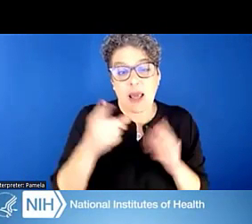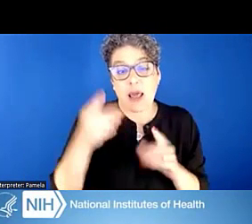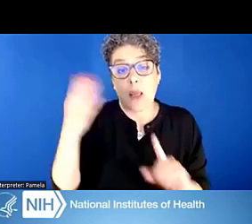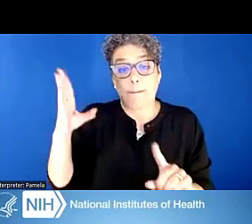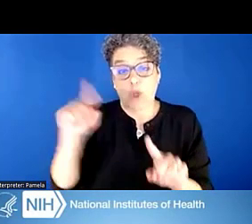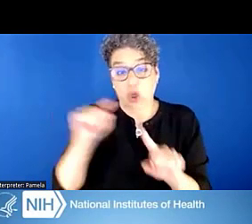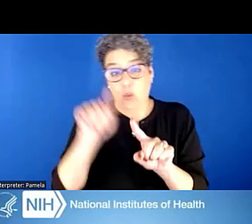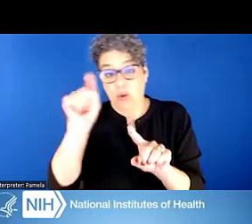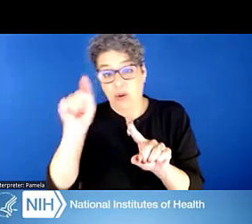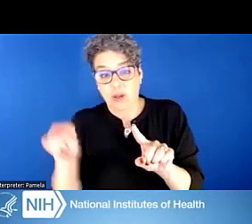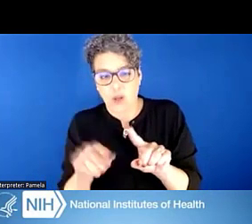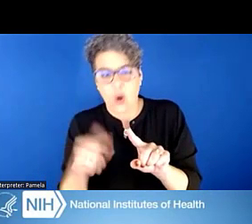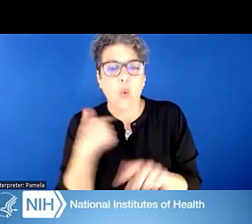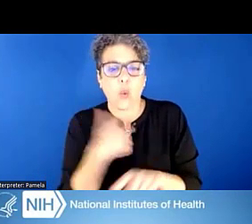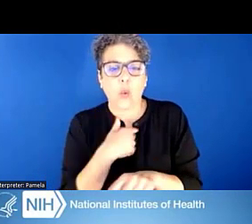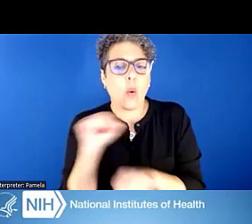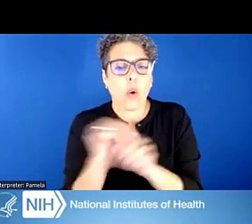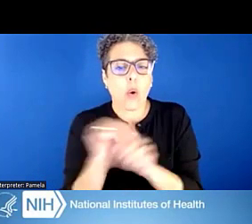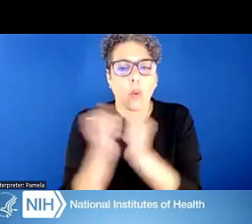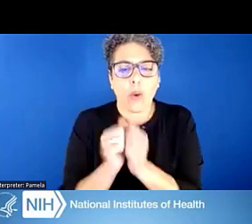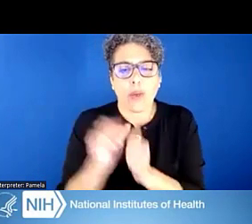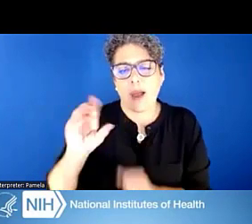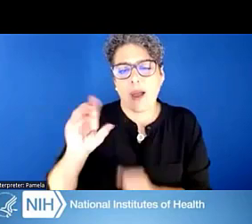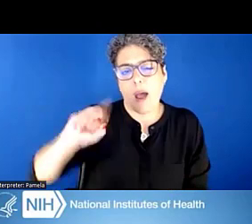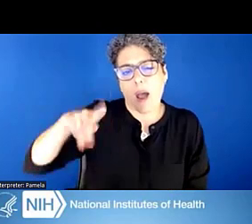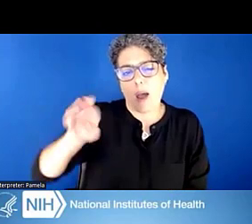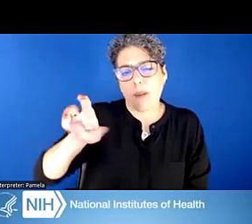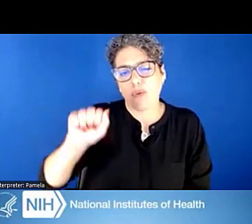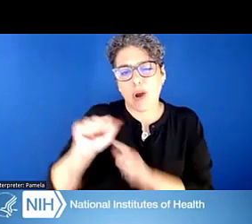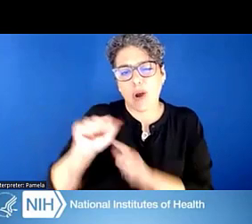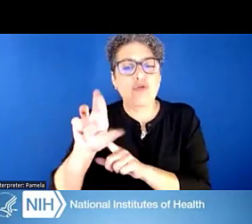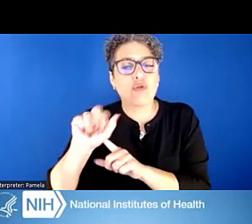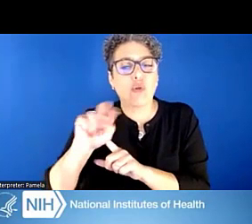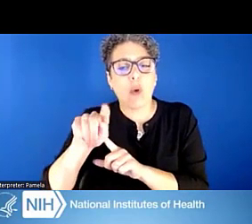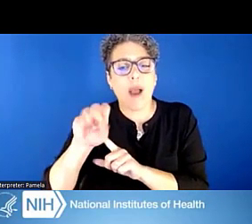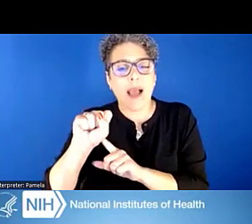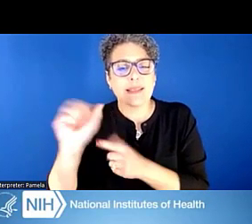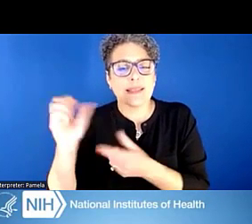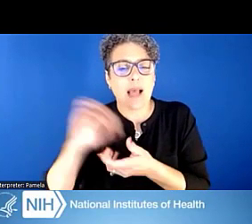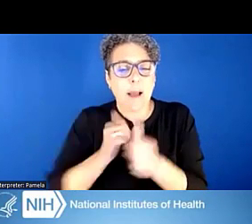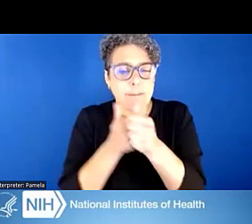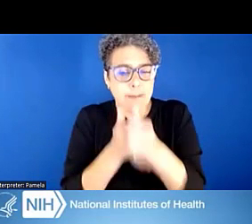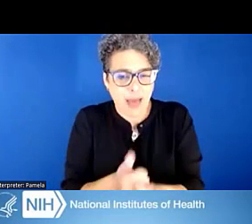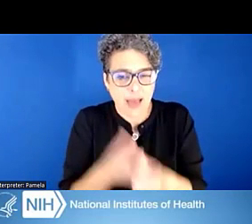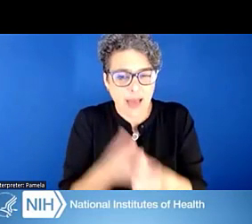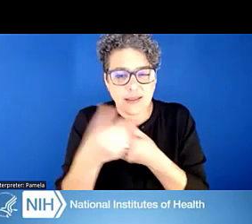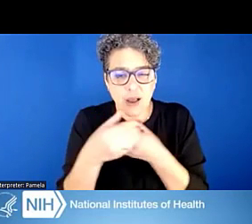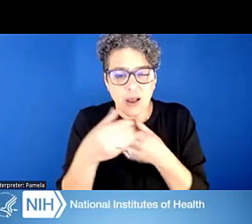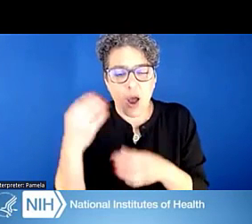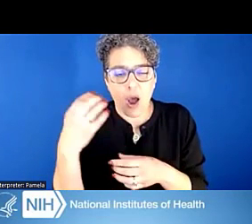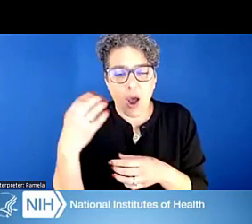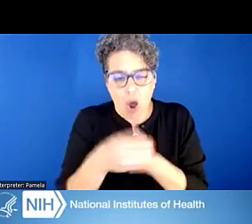so we work with NIH OPERA, who's our grants compliance office, NIH OLAW for animal research